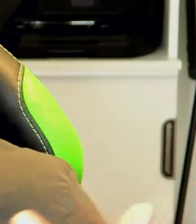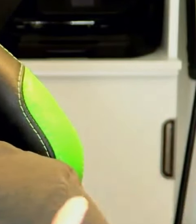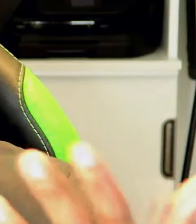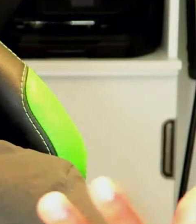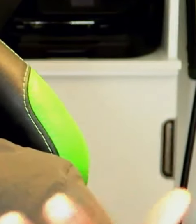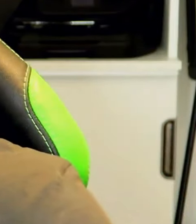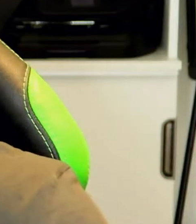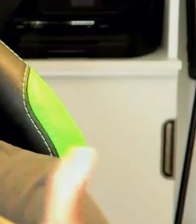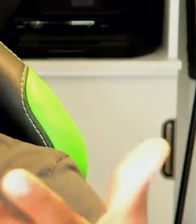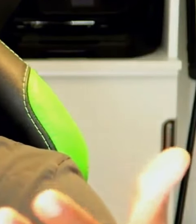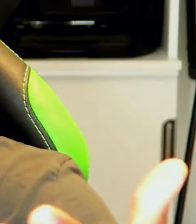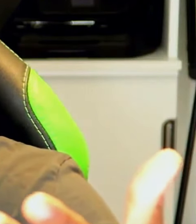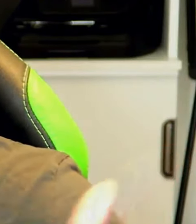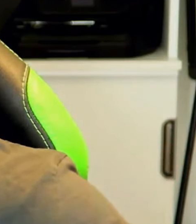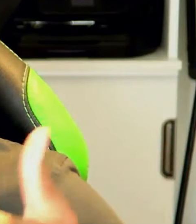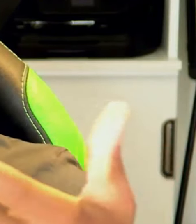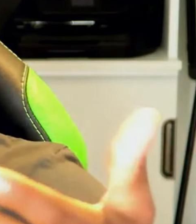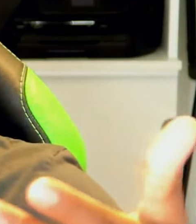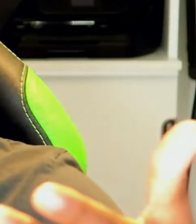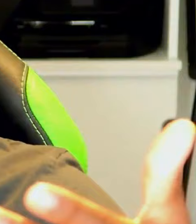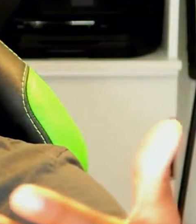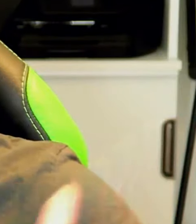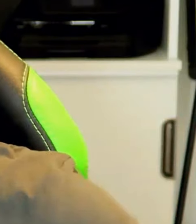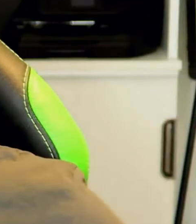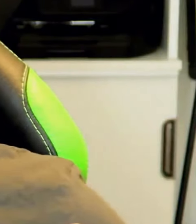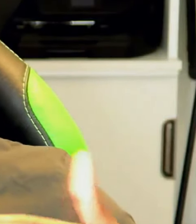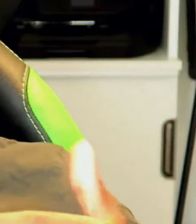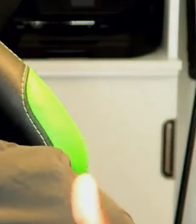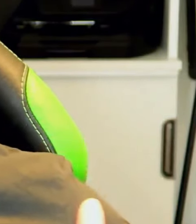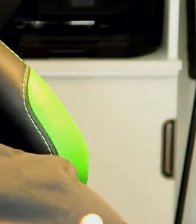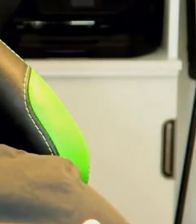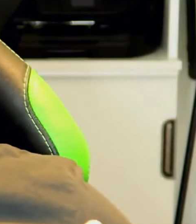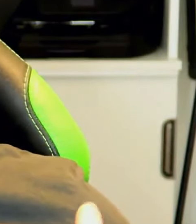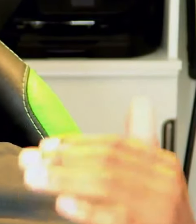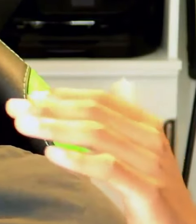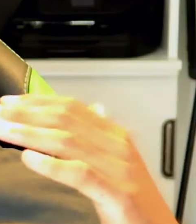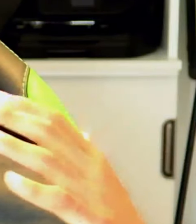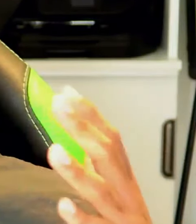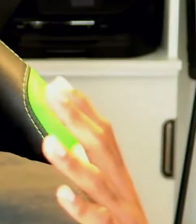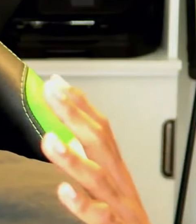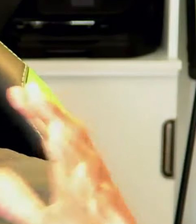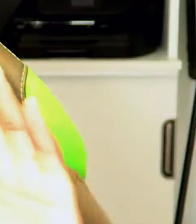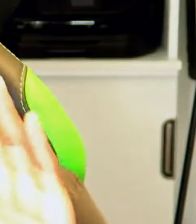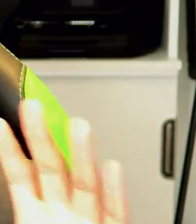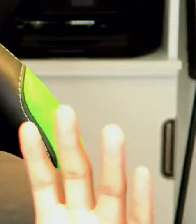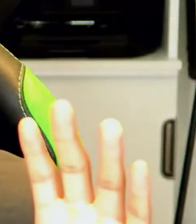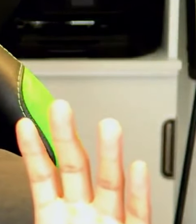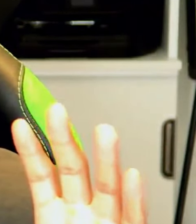WALKING OUT ON JUST A NICE SUNNY DAY MAYBE MINING OR DOING SOME